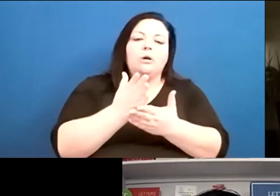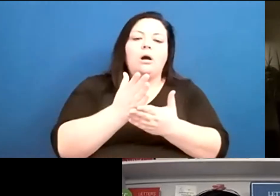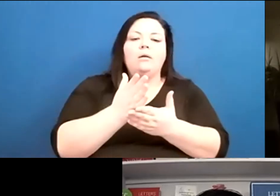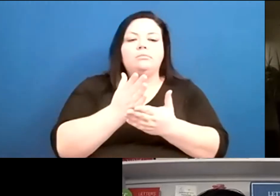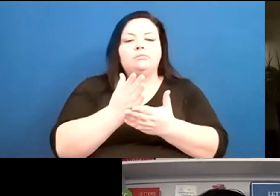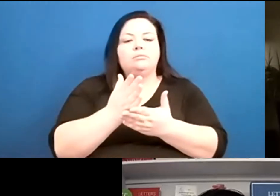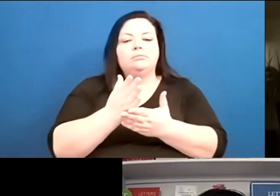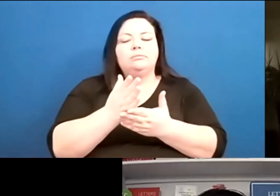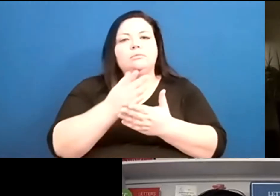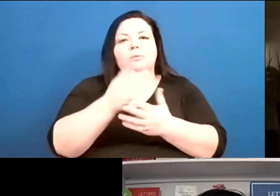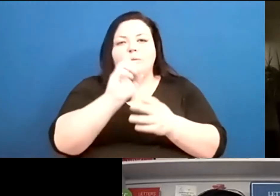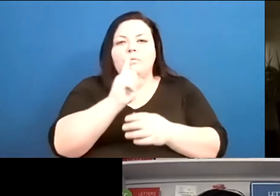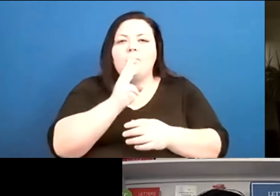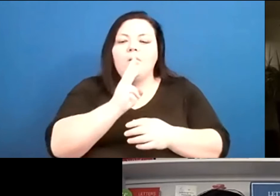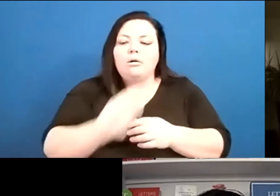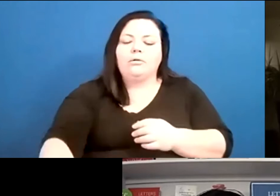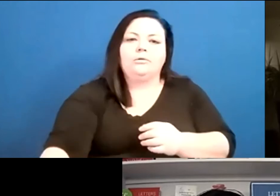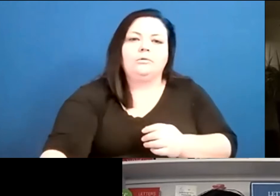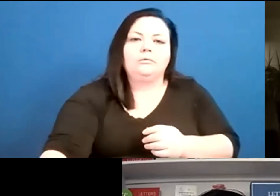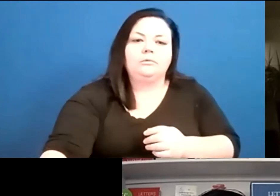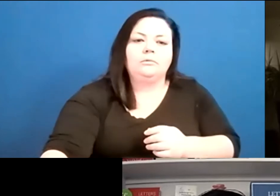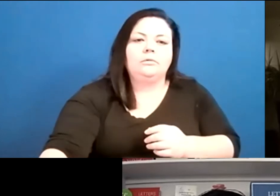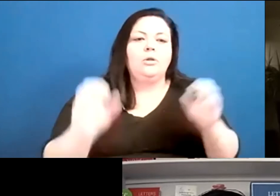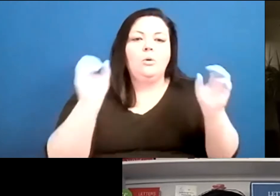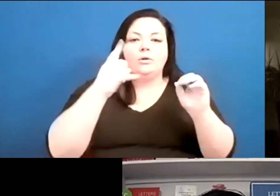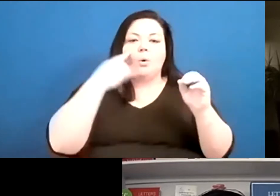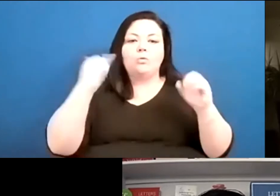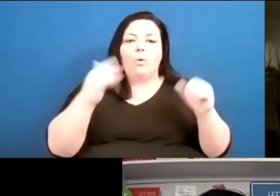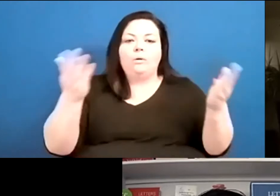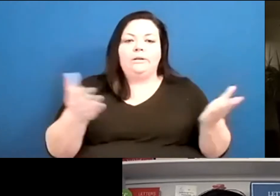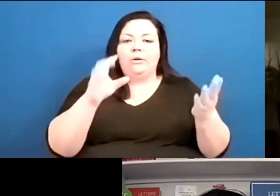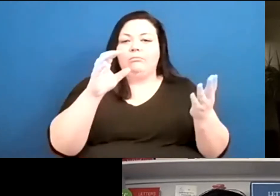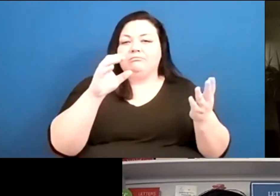received word that there was no gold/ left in Hollywood: not for me, not for you.//